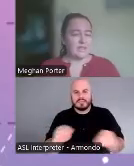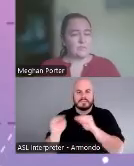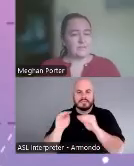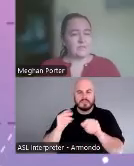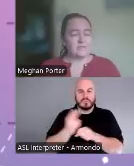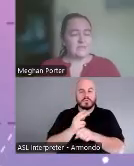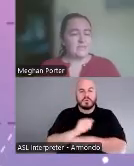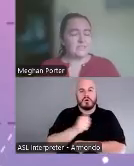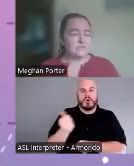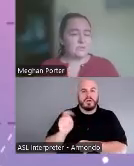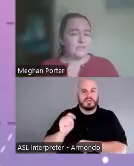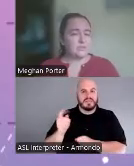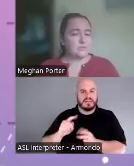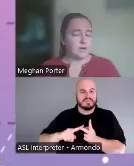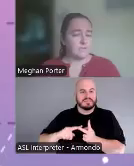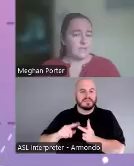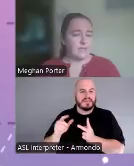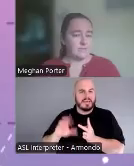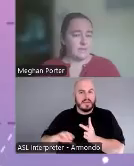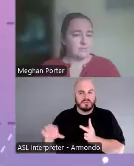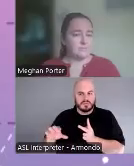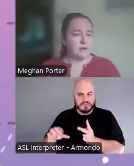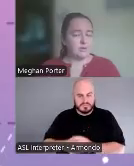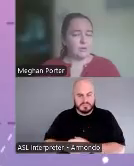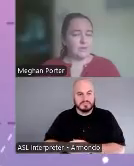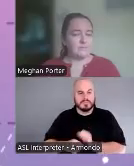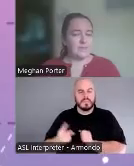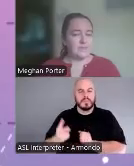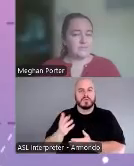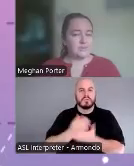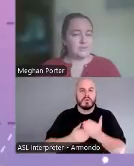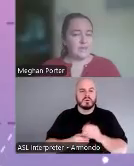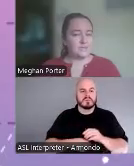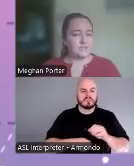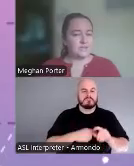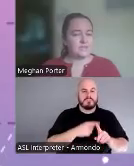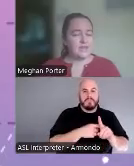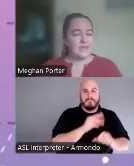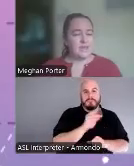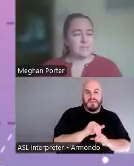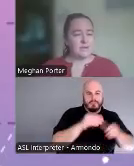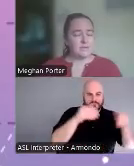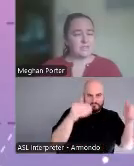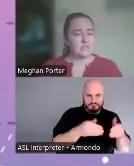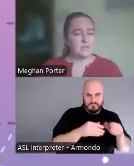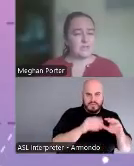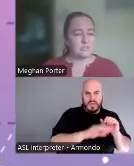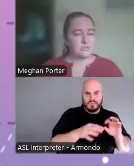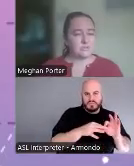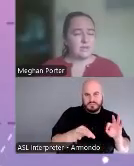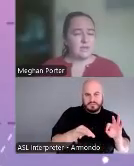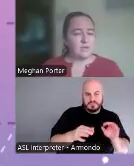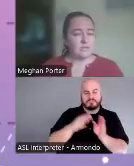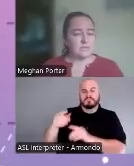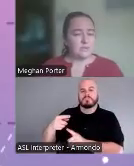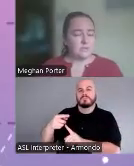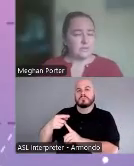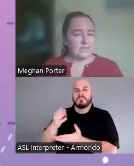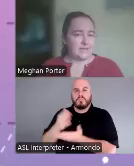And we did this through a two-part mini-campaign. Part 1, in May, was about captions, and part 2, in June, was about alt text.